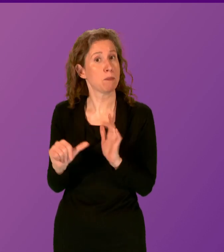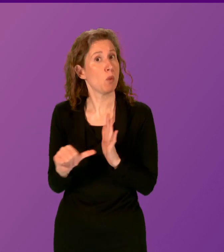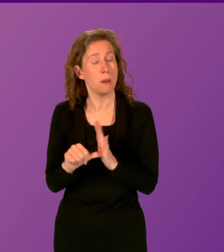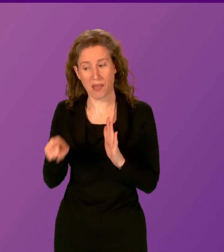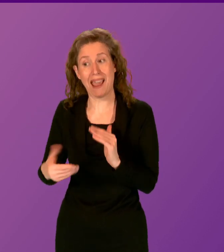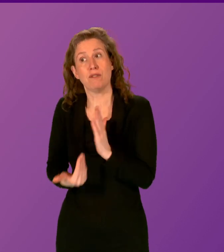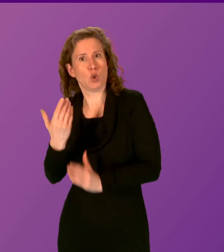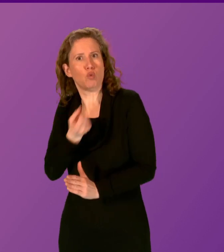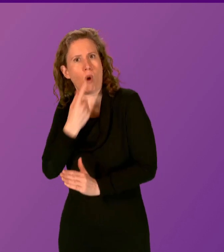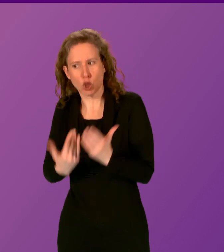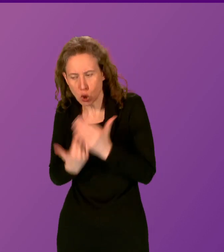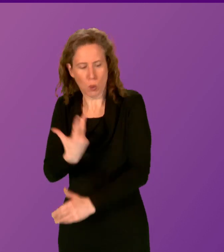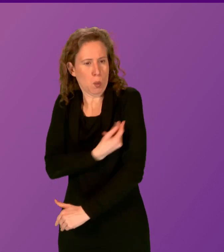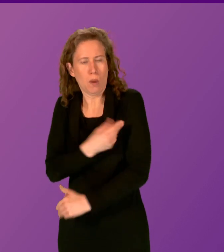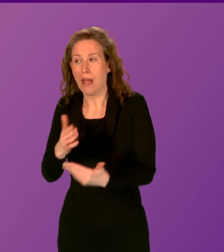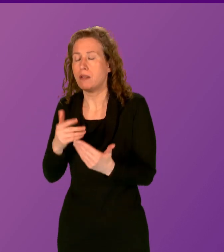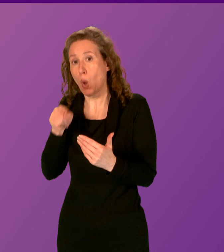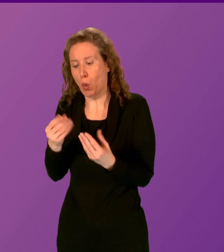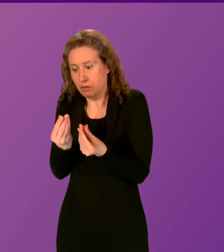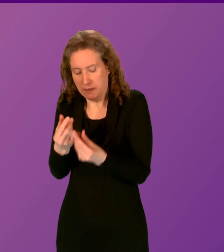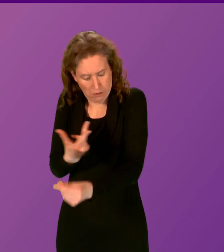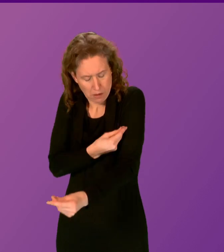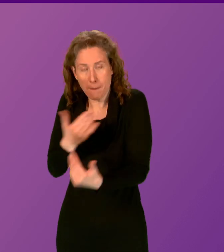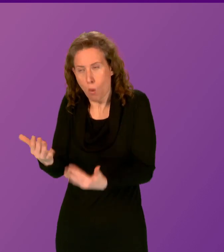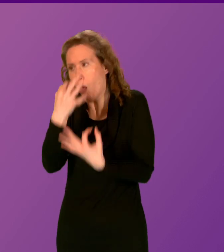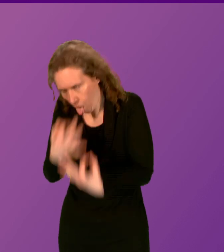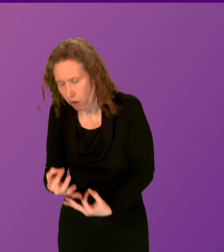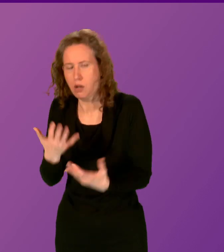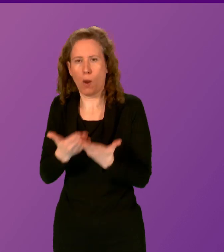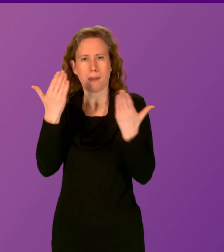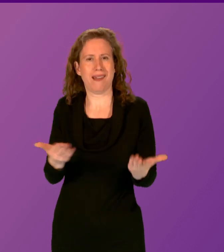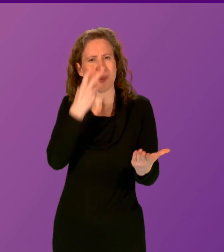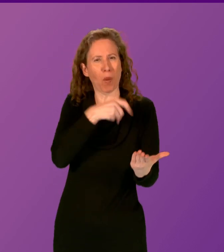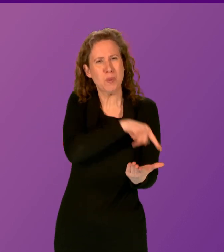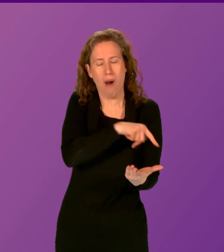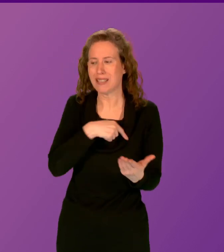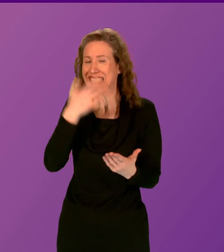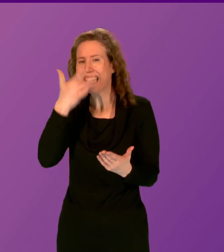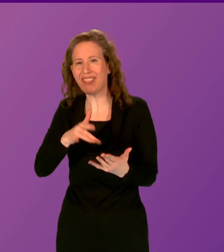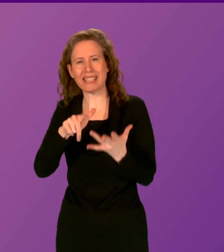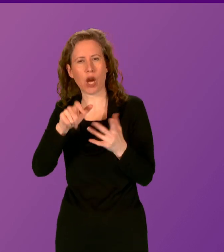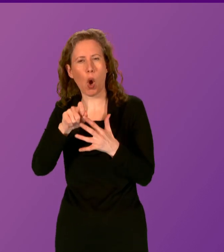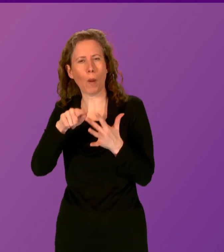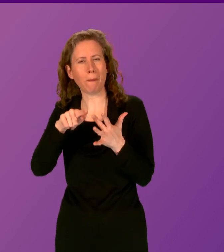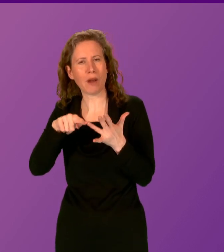Collectively, we are seeing more addictive substances such as synthetic opioids on our streets.